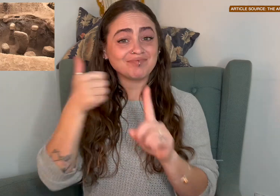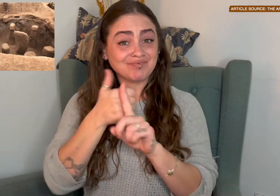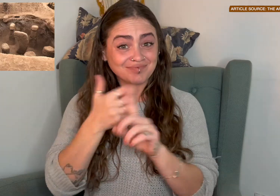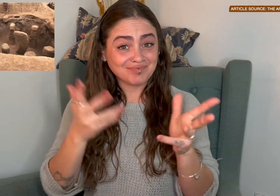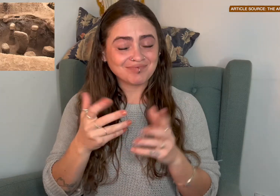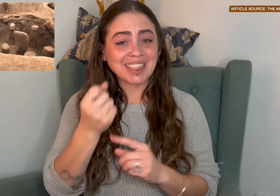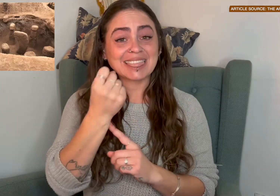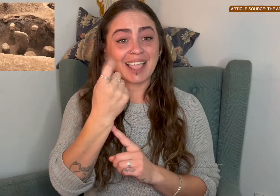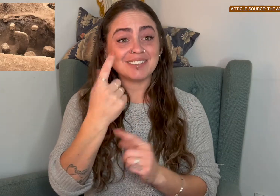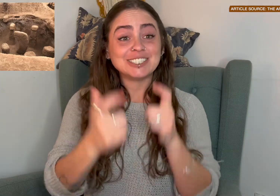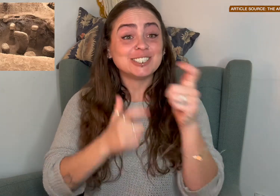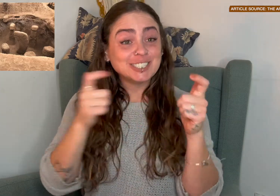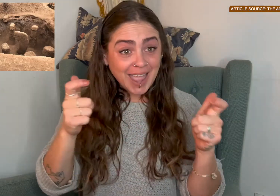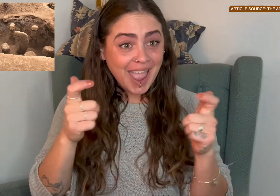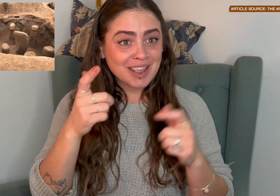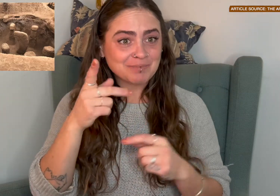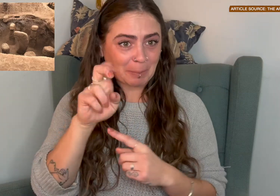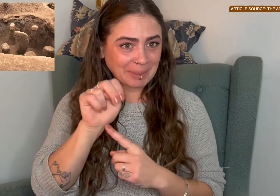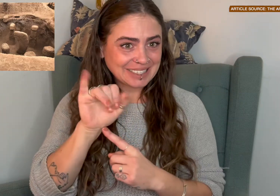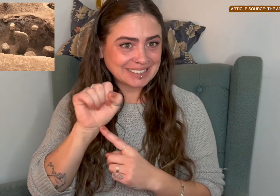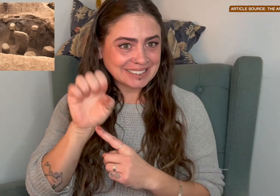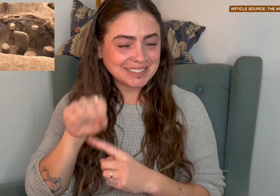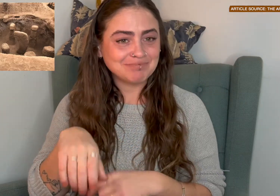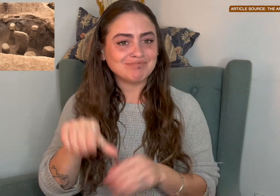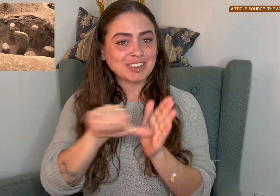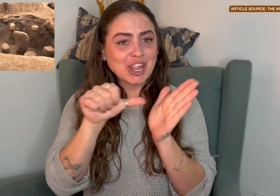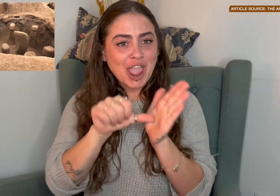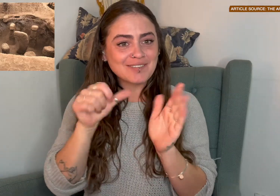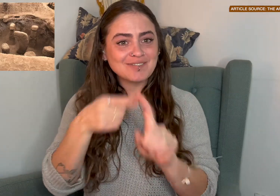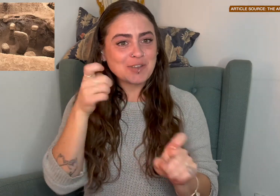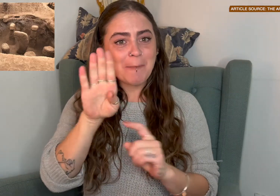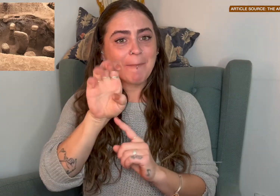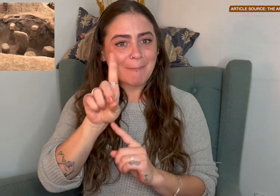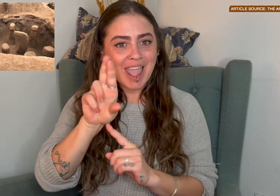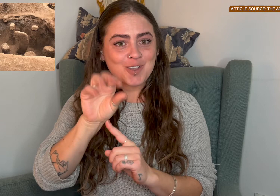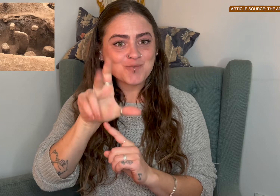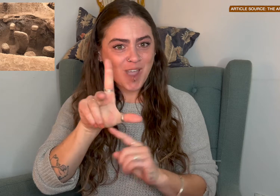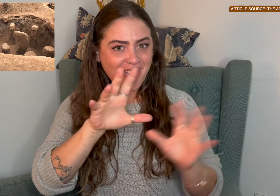11 giant penises carved from the bedrock